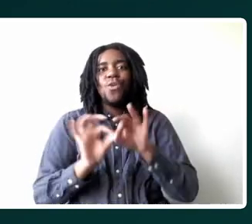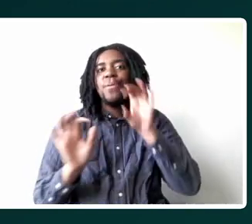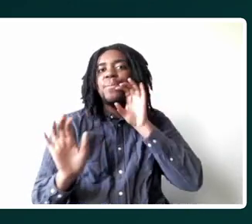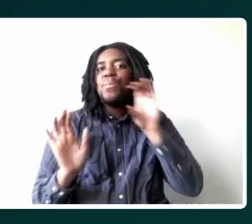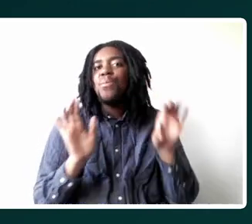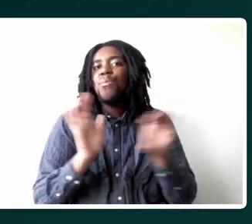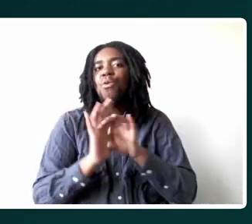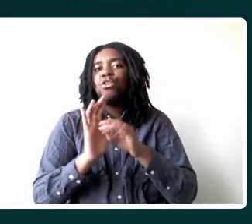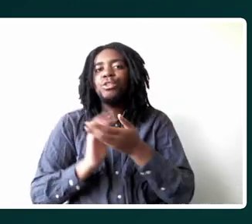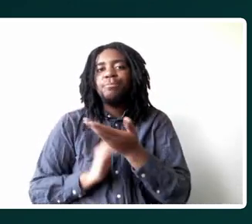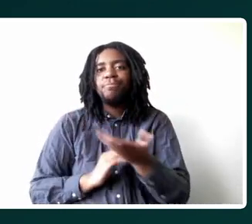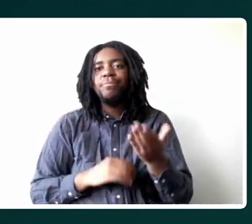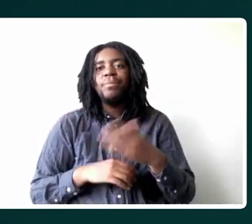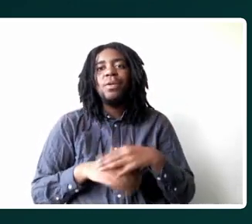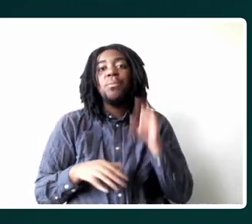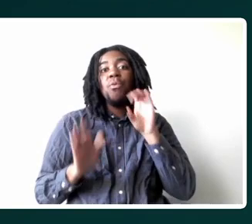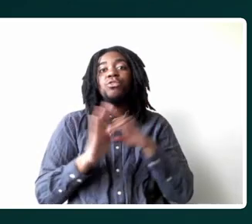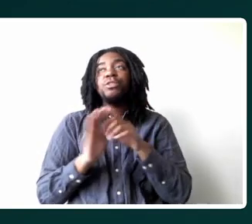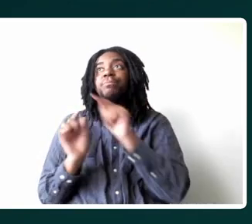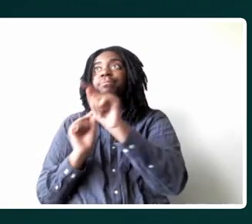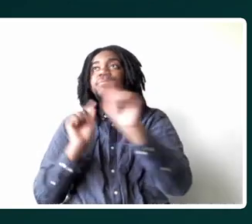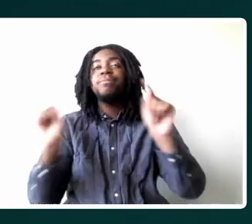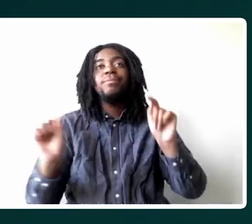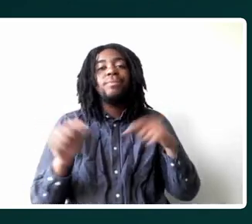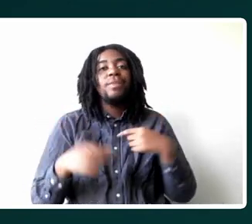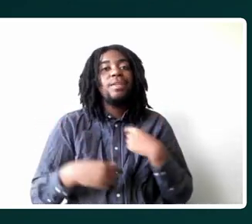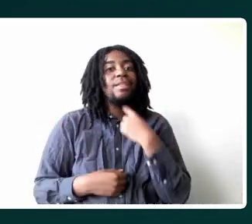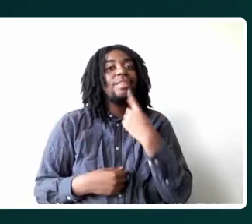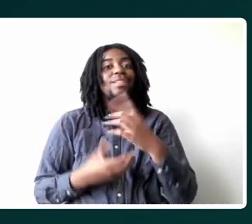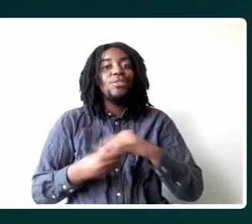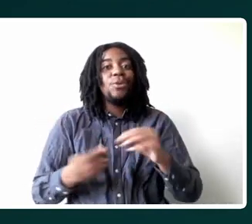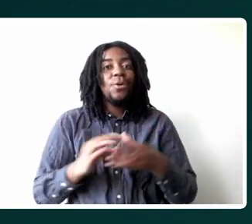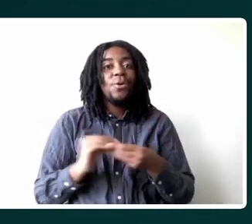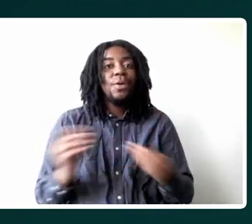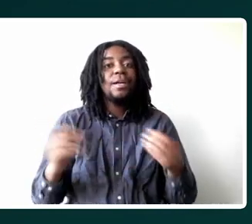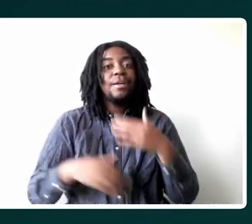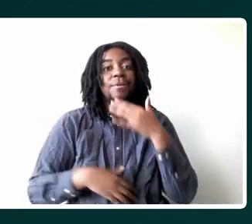They tell our stories. And what better way to learn and teach than through a good story.